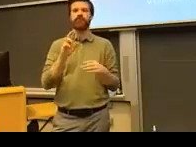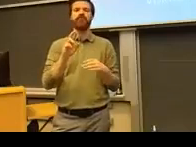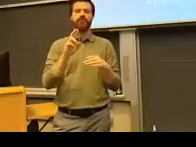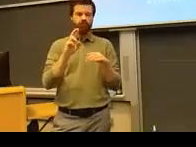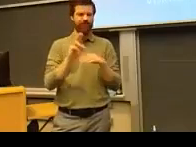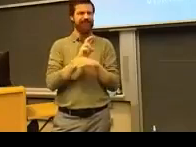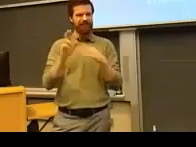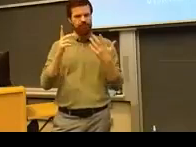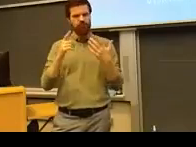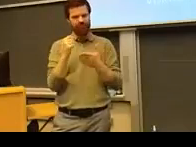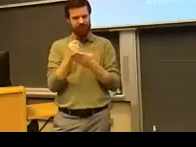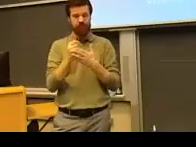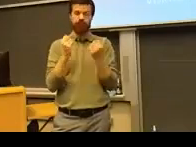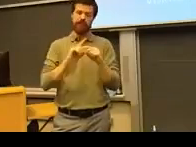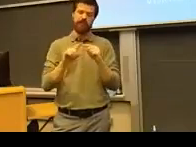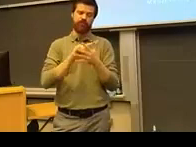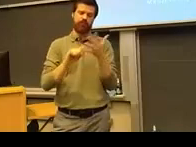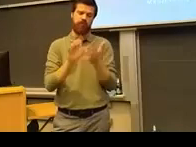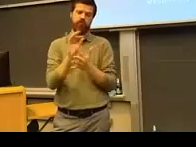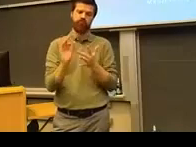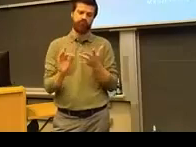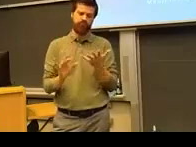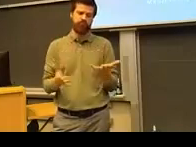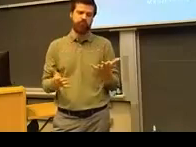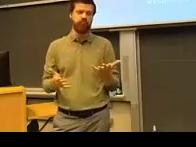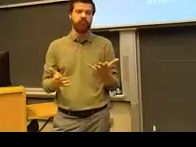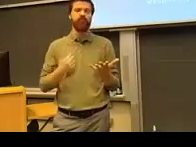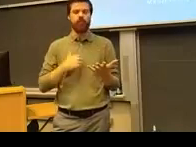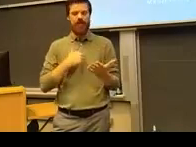there's a lot of options for the patients um so we kind of help patients decide where